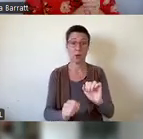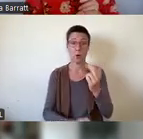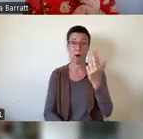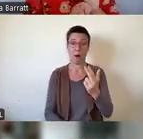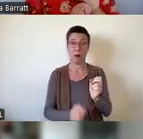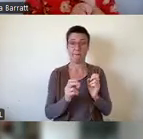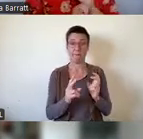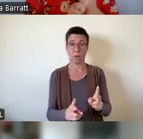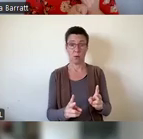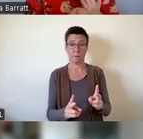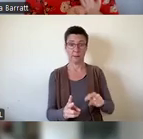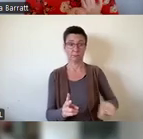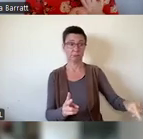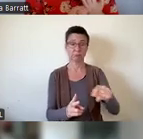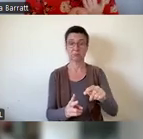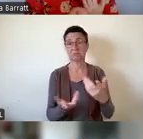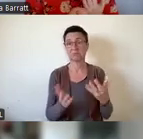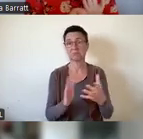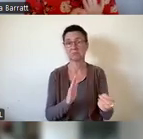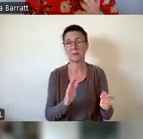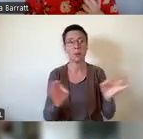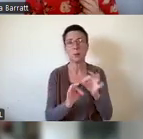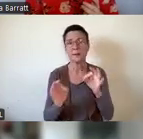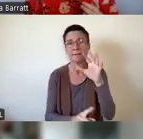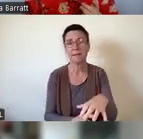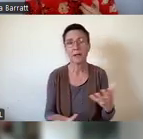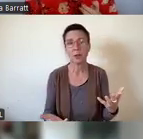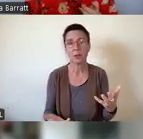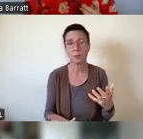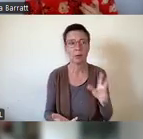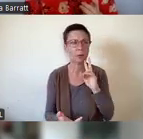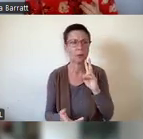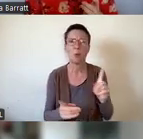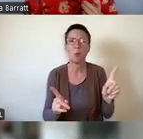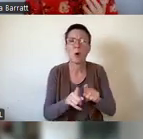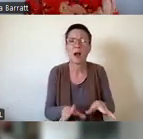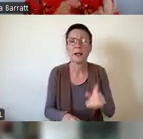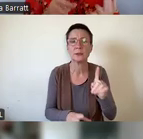Thinking about if you're a music venue, then the type of music that you're talking about.